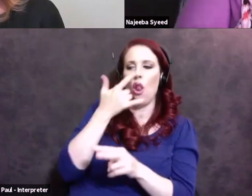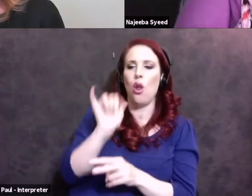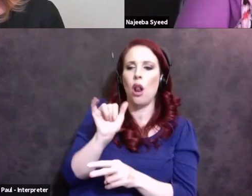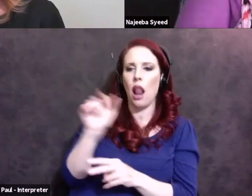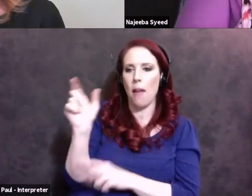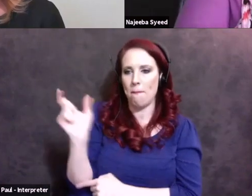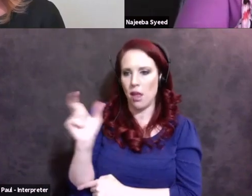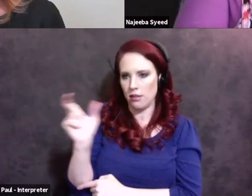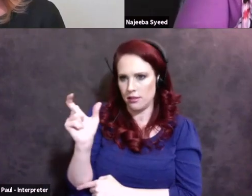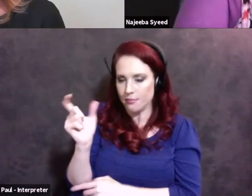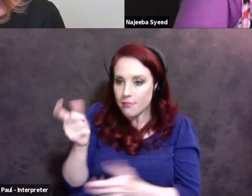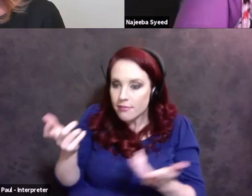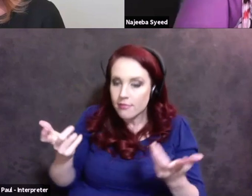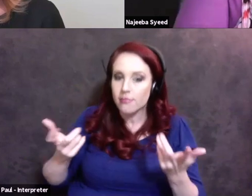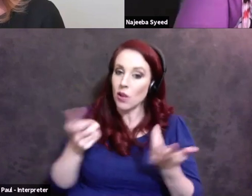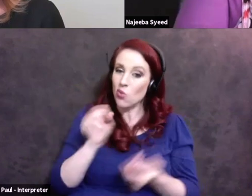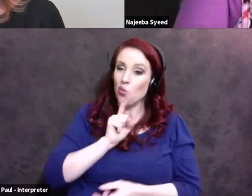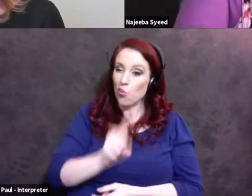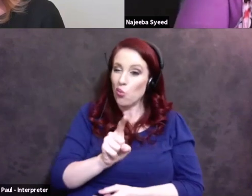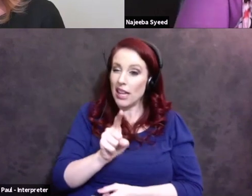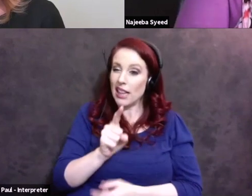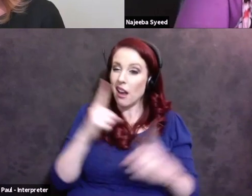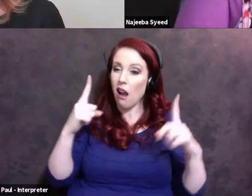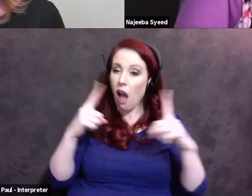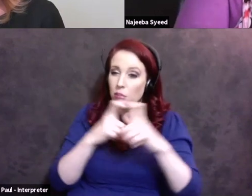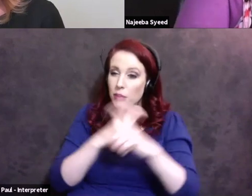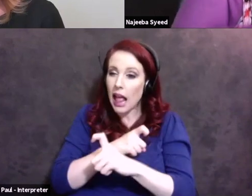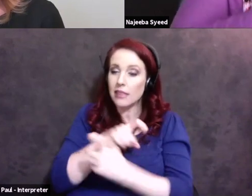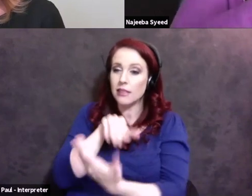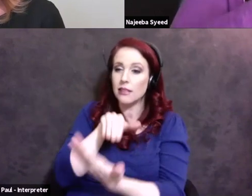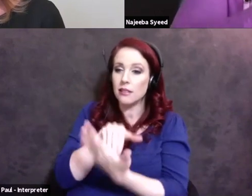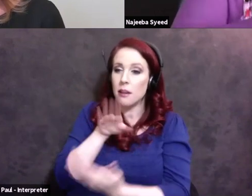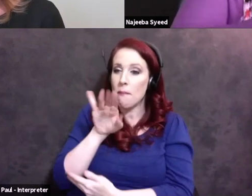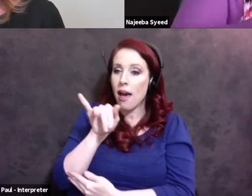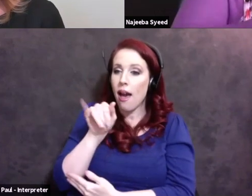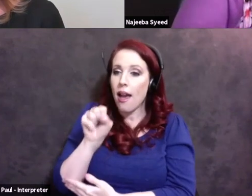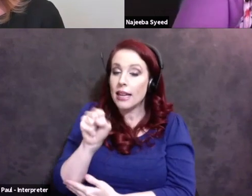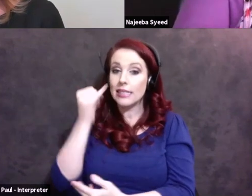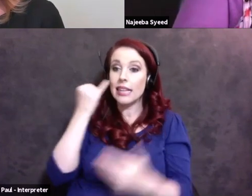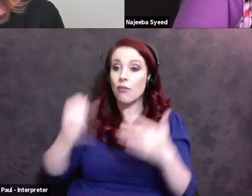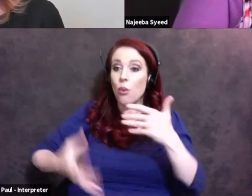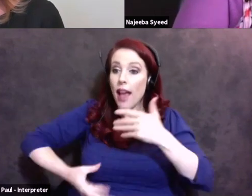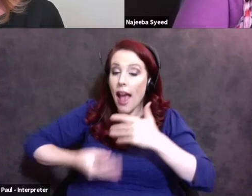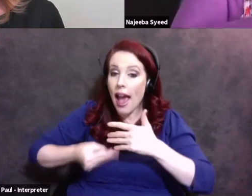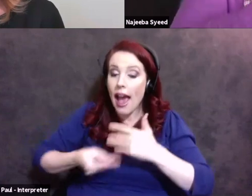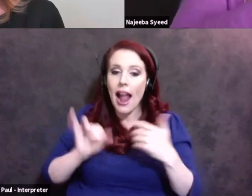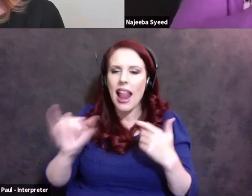Muslim. It is a very complex kind of bias and if we add to it as you mentioned, intersectional